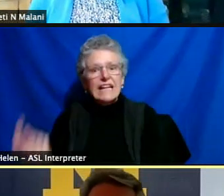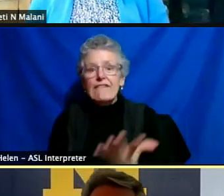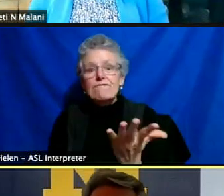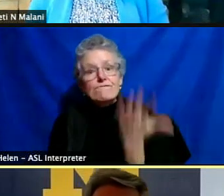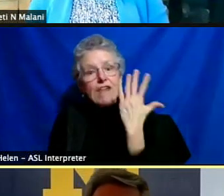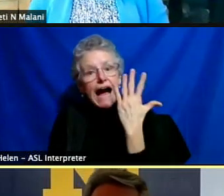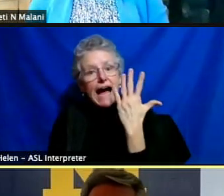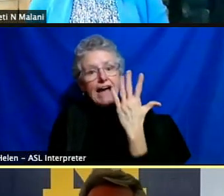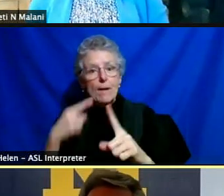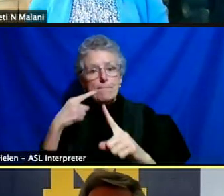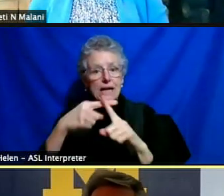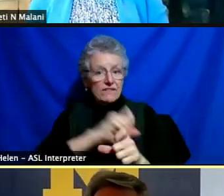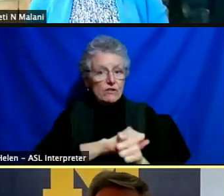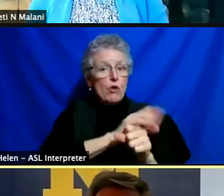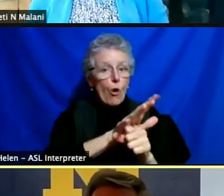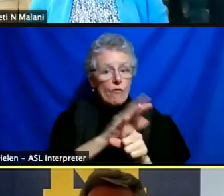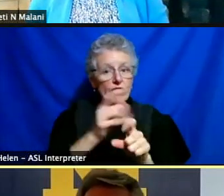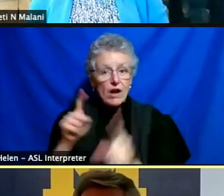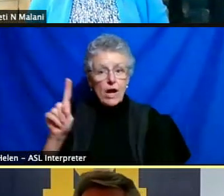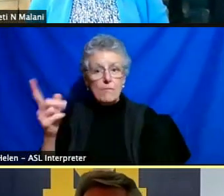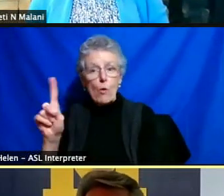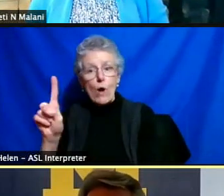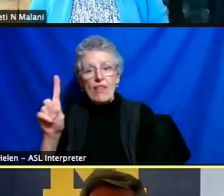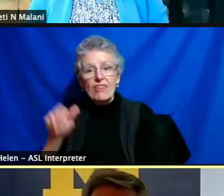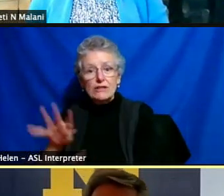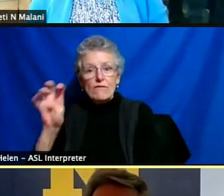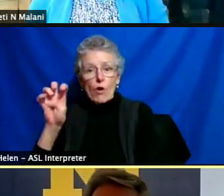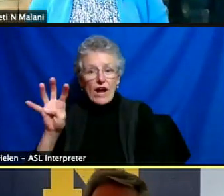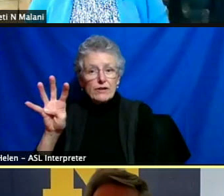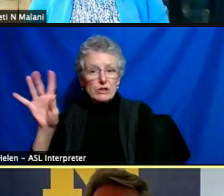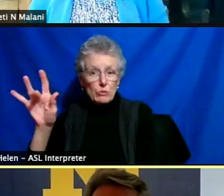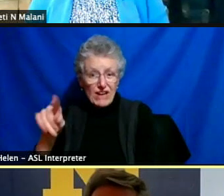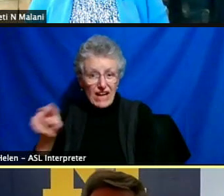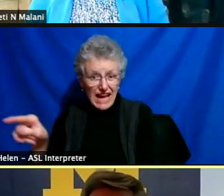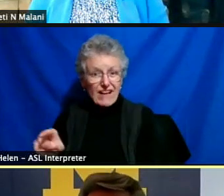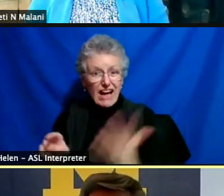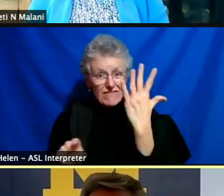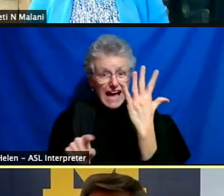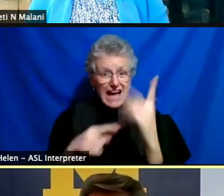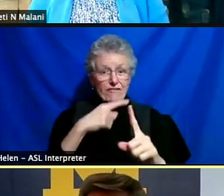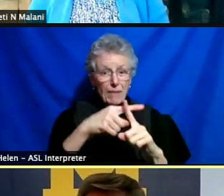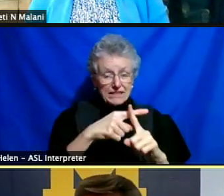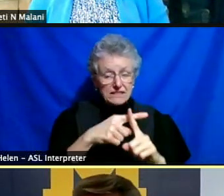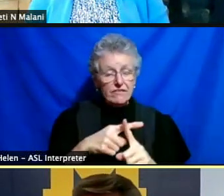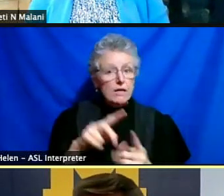which I think speaks to something you said before. Which was that if you're grading on a curve,